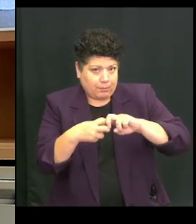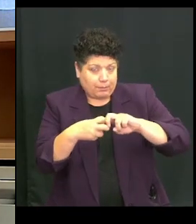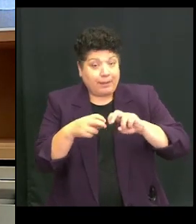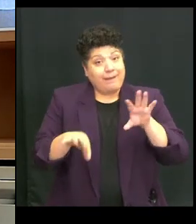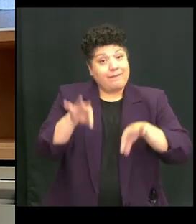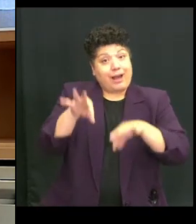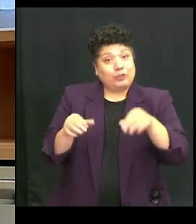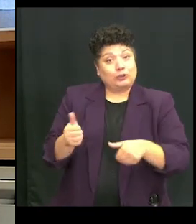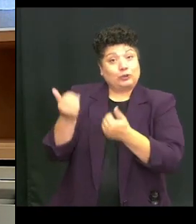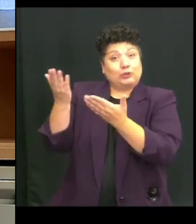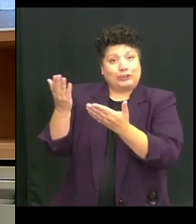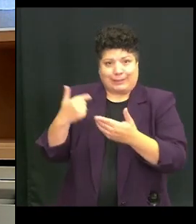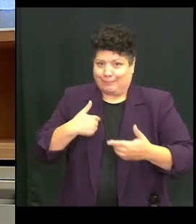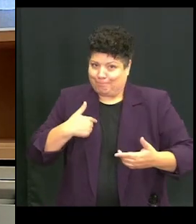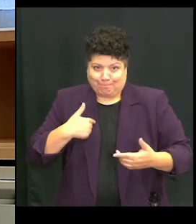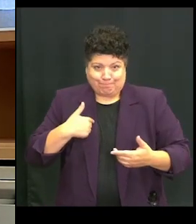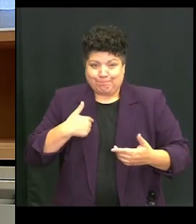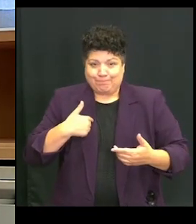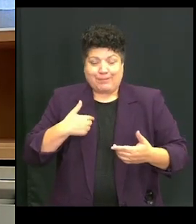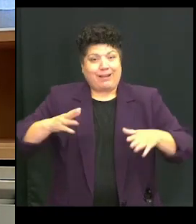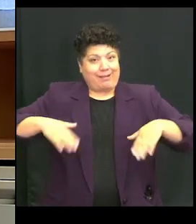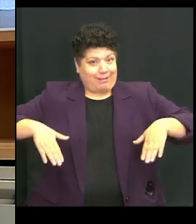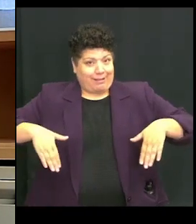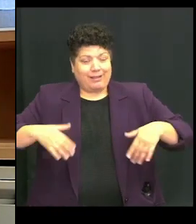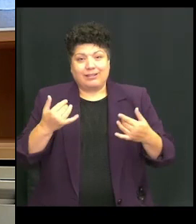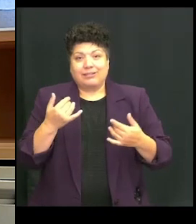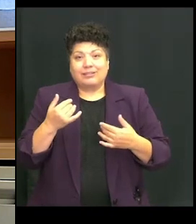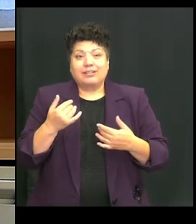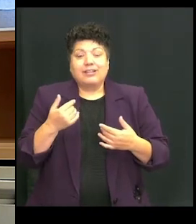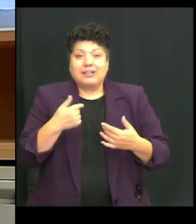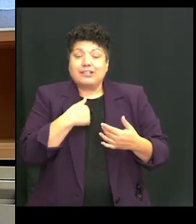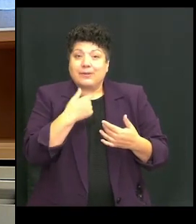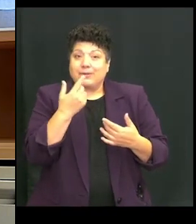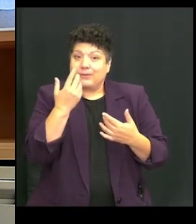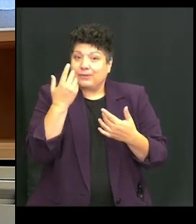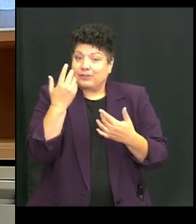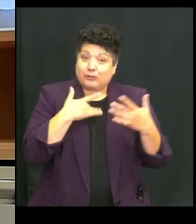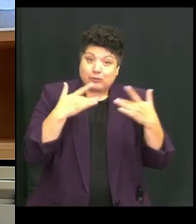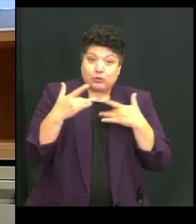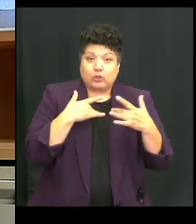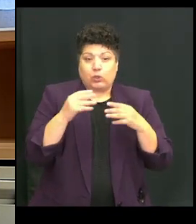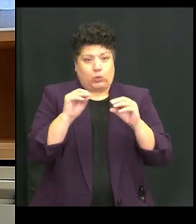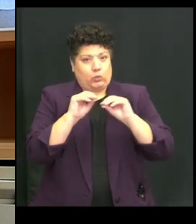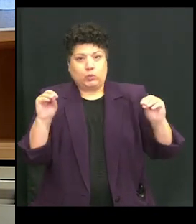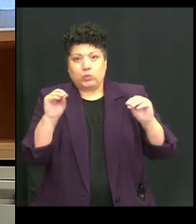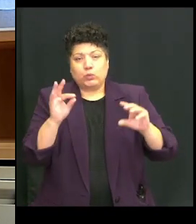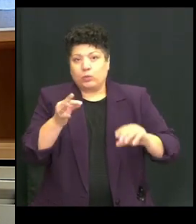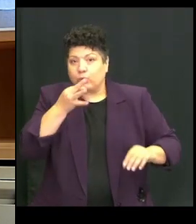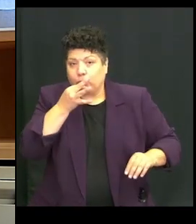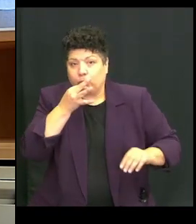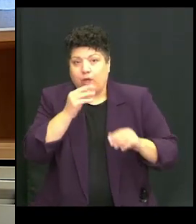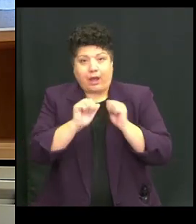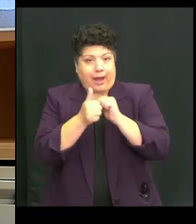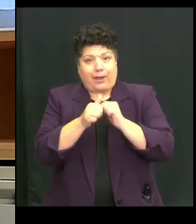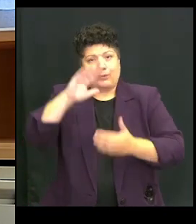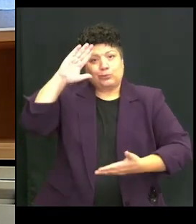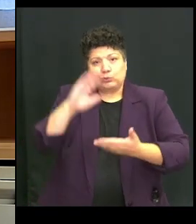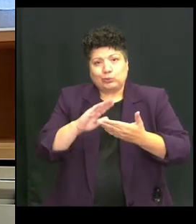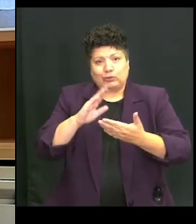at this stage in my career. And I worry that there's no magic wand that can be waved to depolarize Canadians.